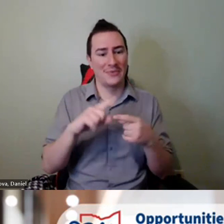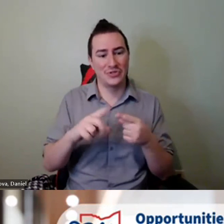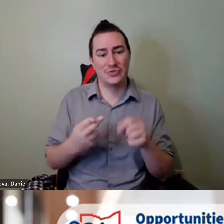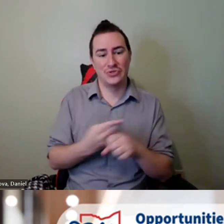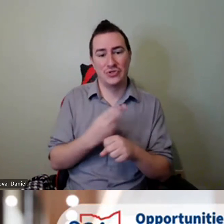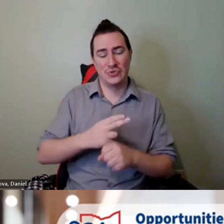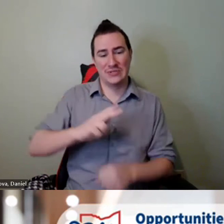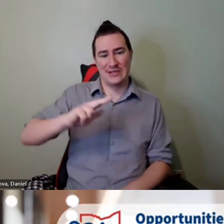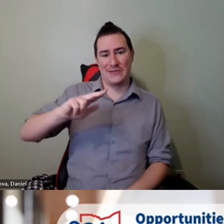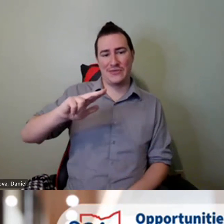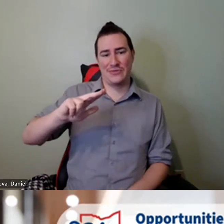independent medical exam?”